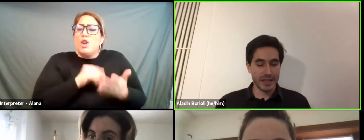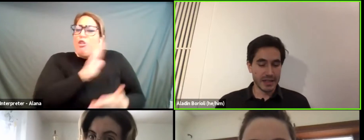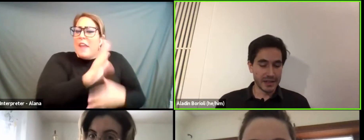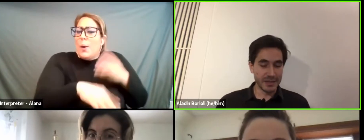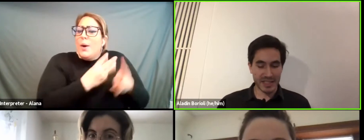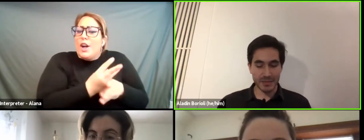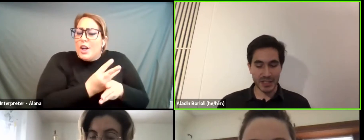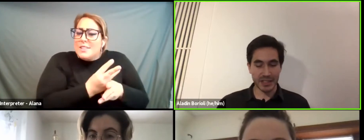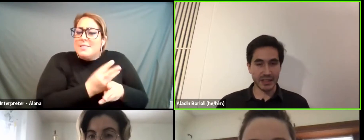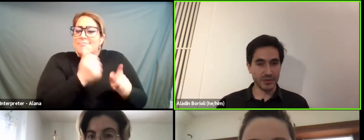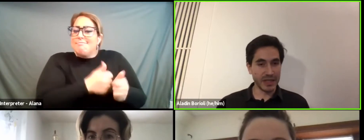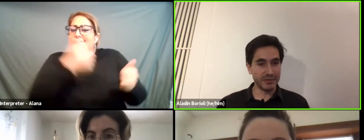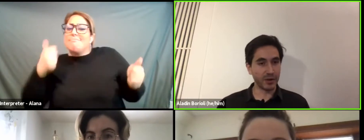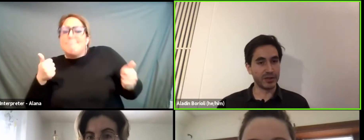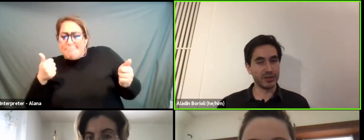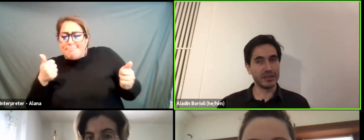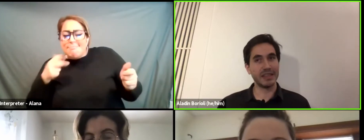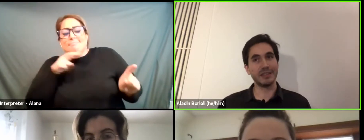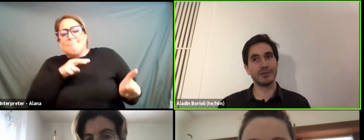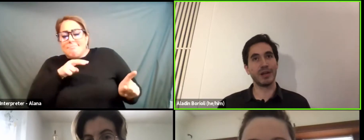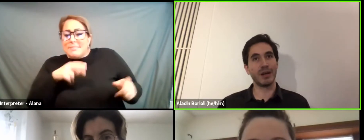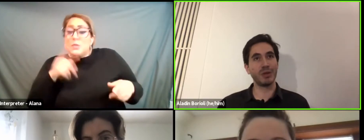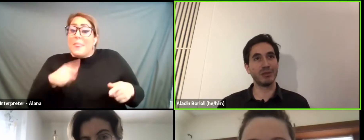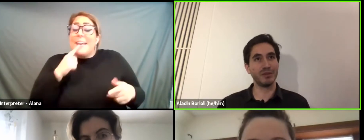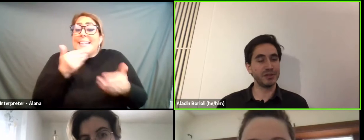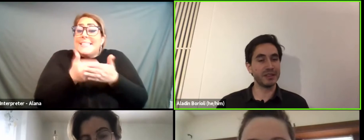the Intimacy Machine is really focused on this idea of collaborating with universities